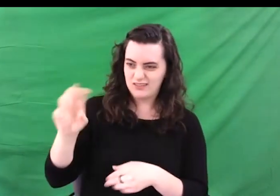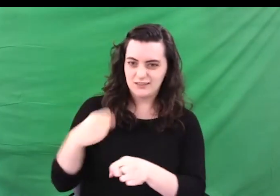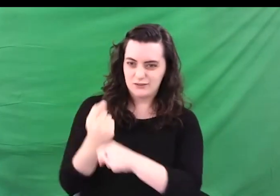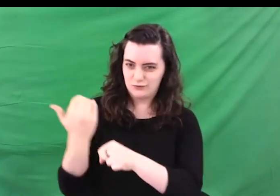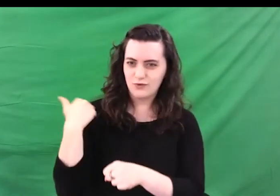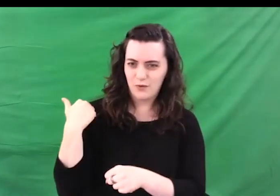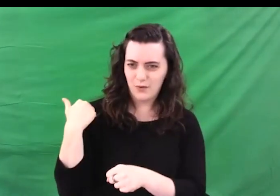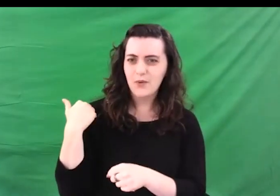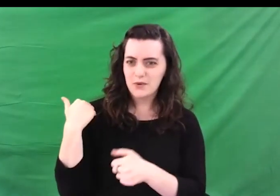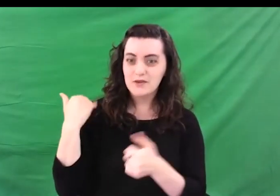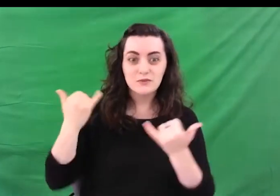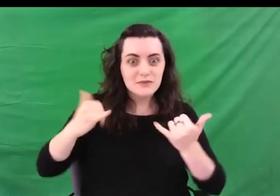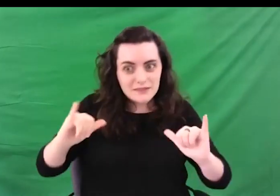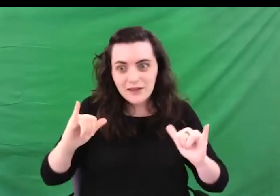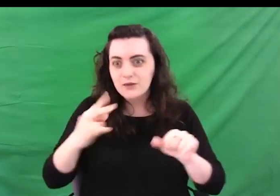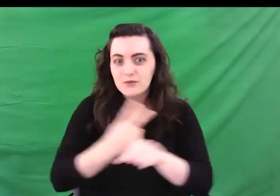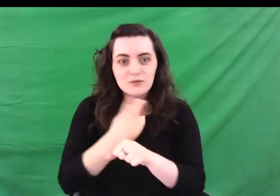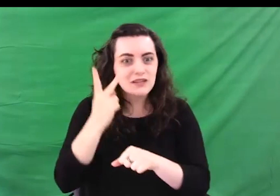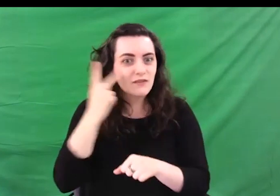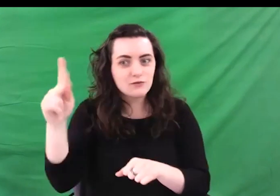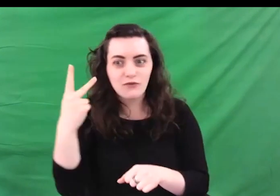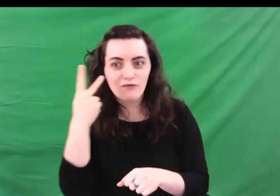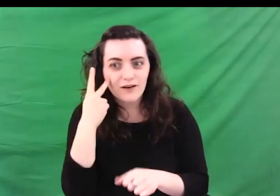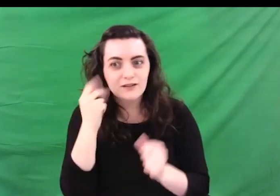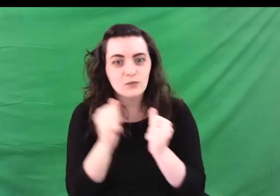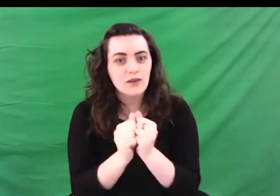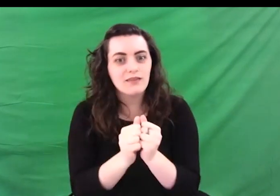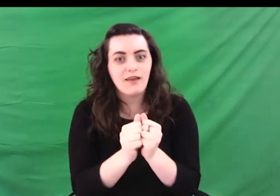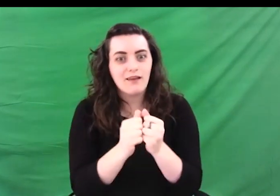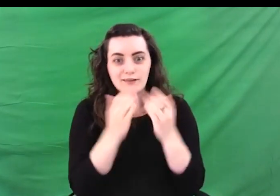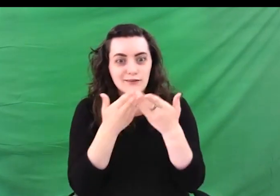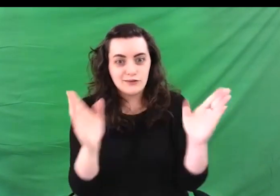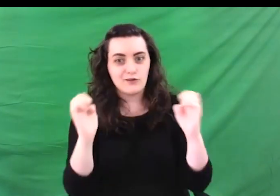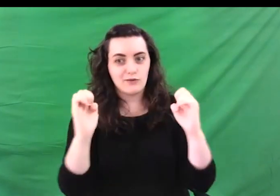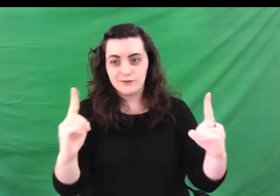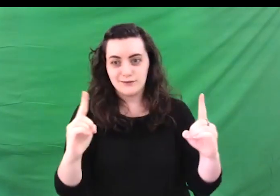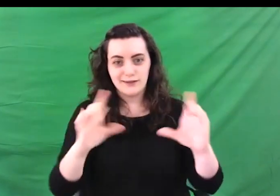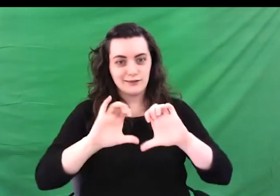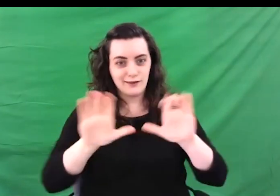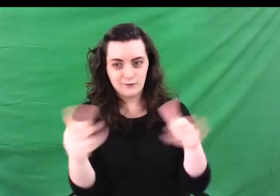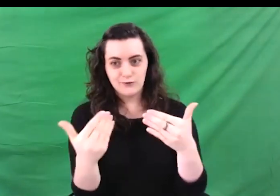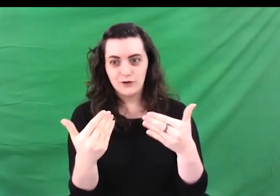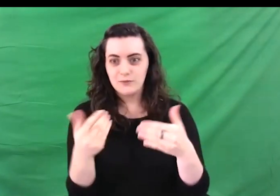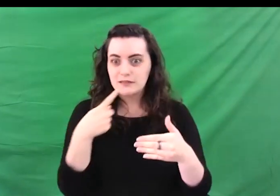classroom to this day and says that she has seen such a tremendous improvement in her students'